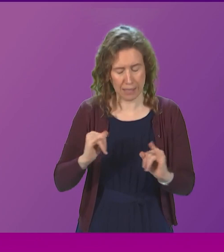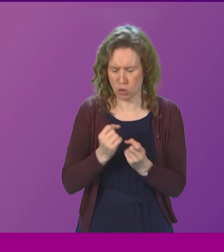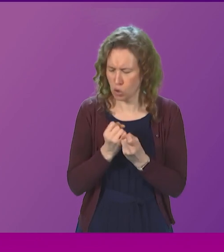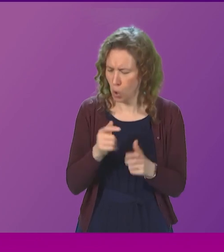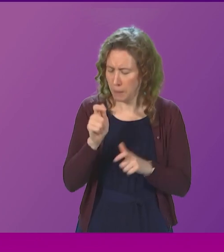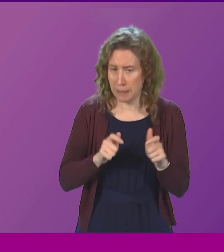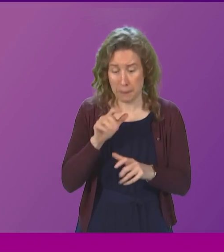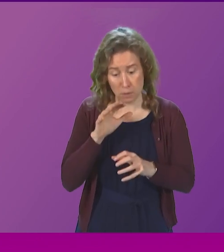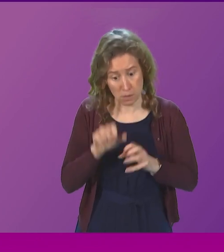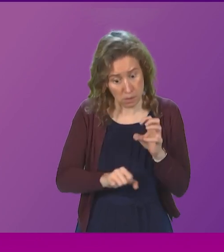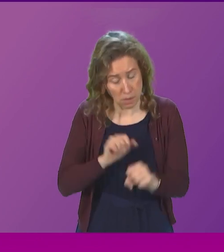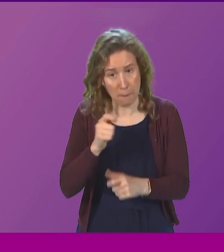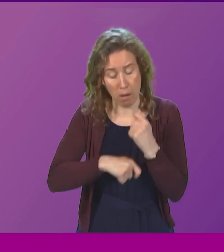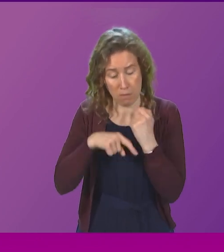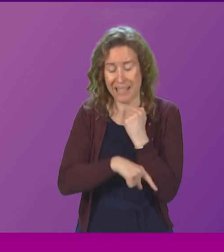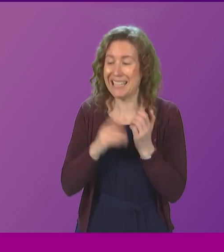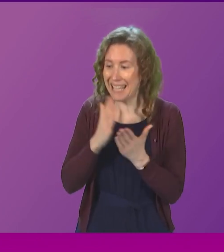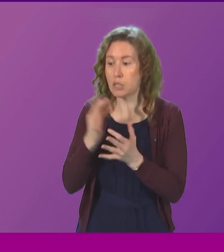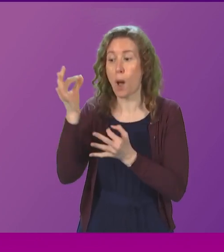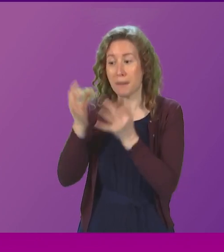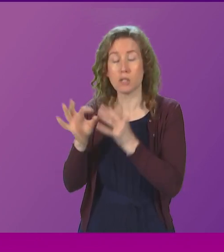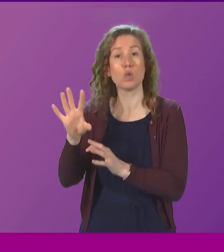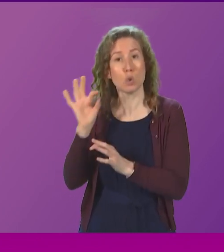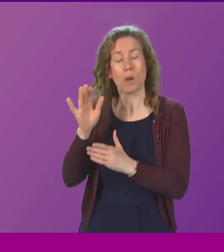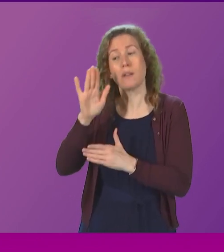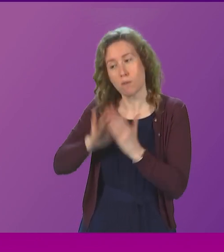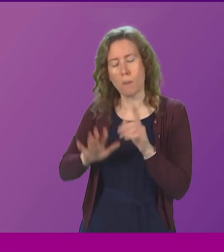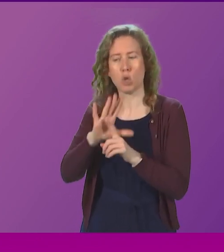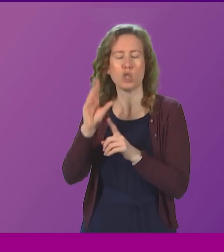people into poverty is a political choice by the Conservative Party, and the only way